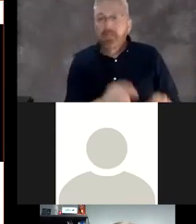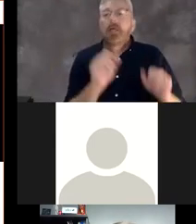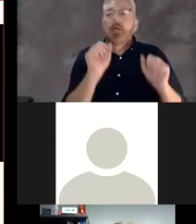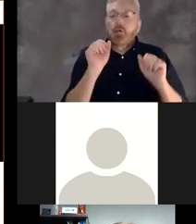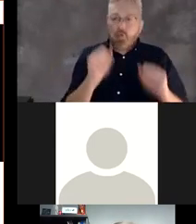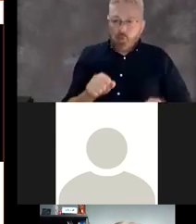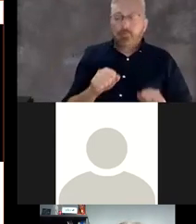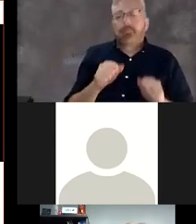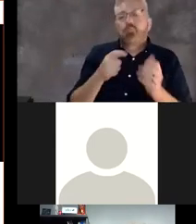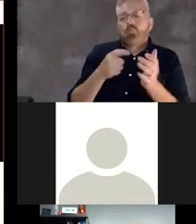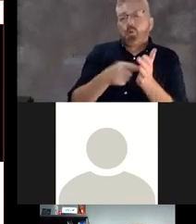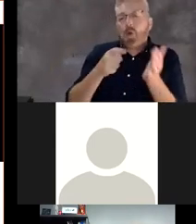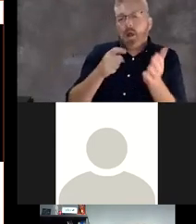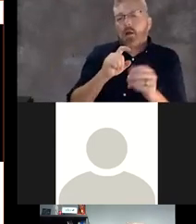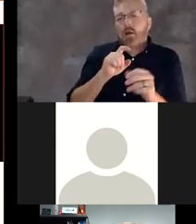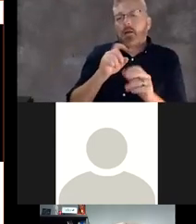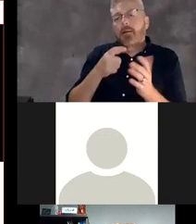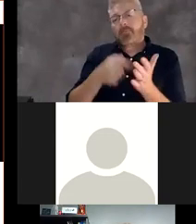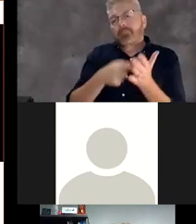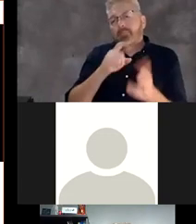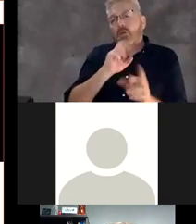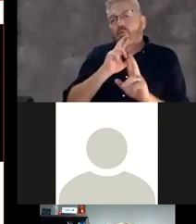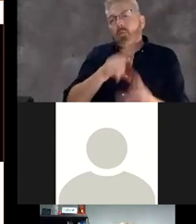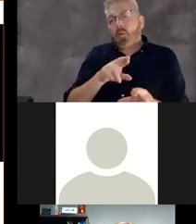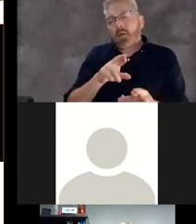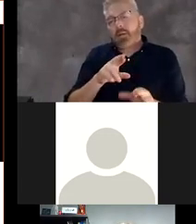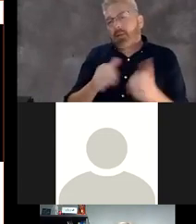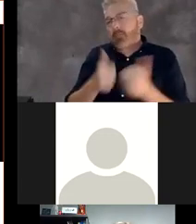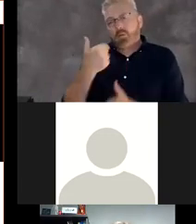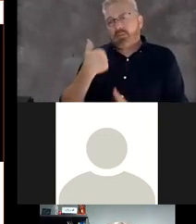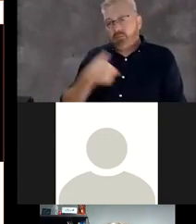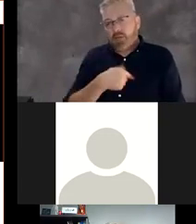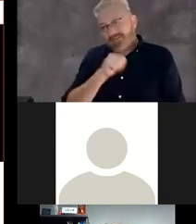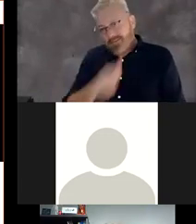REPORTERS, WHO IS NOT THE VAST MAJORITY OF US.